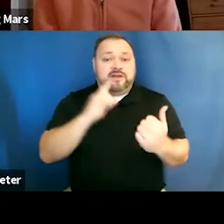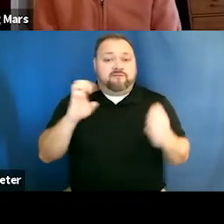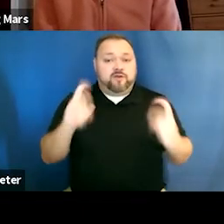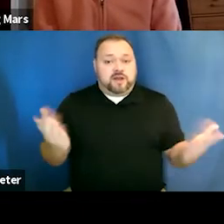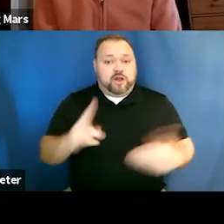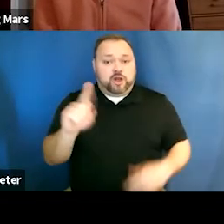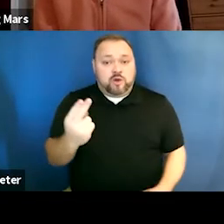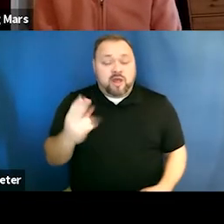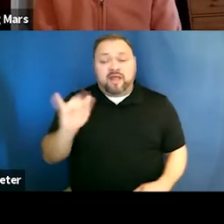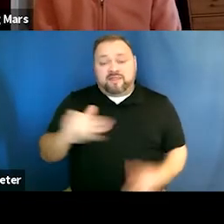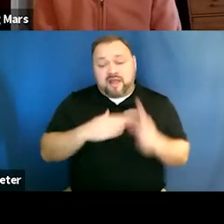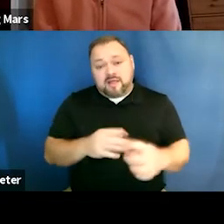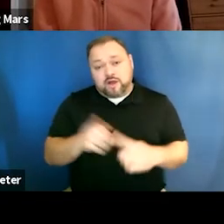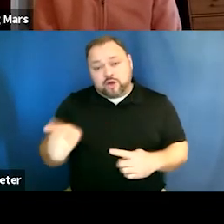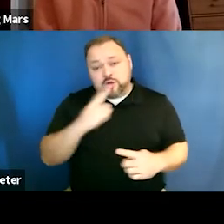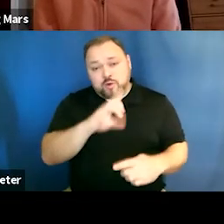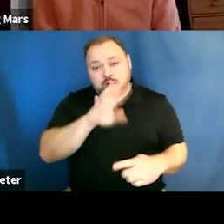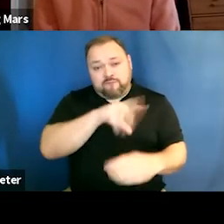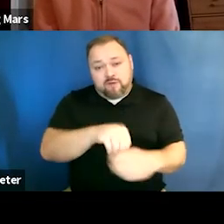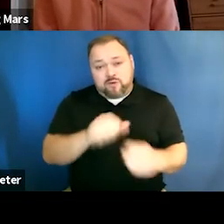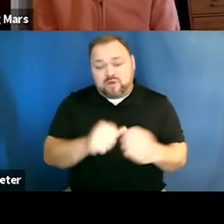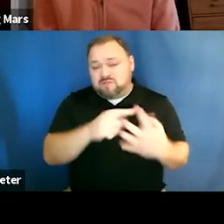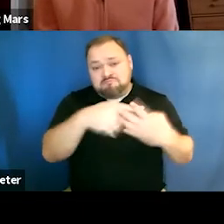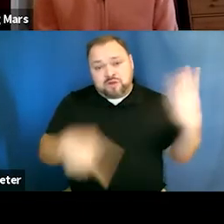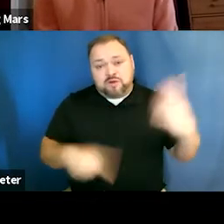This has led her to her involvement in numerous educational committees,